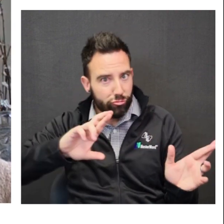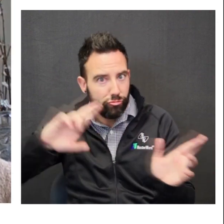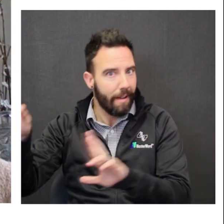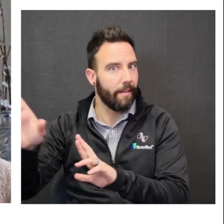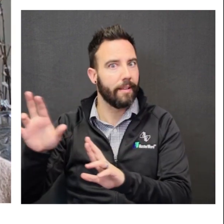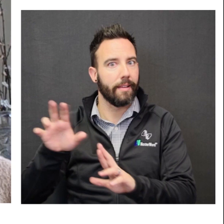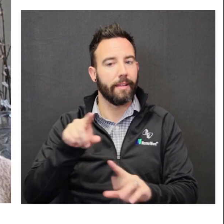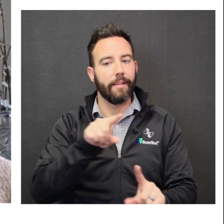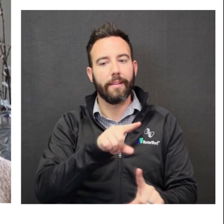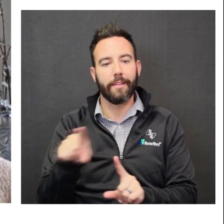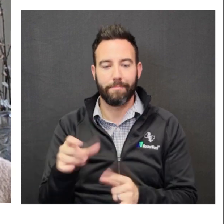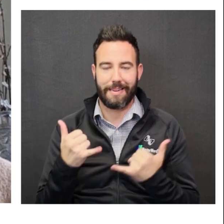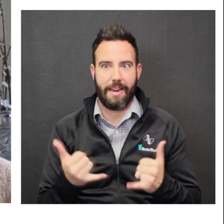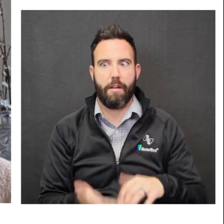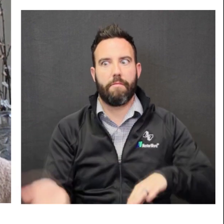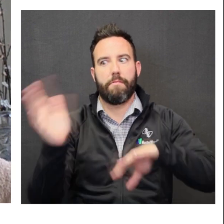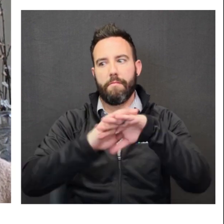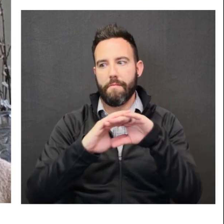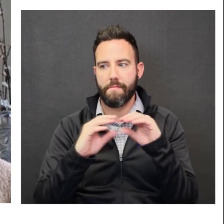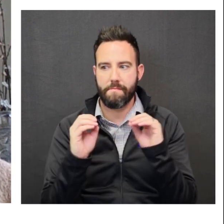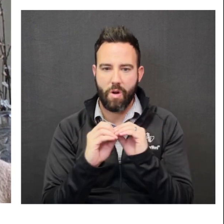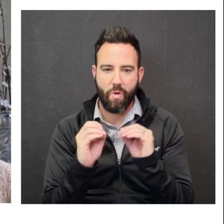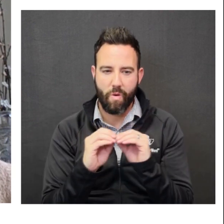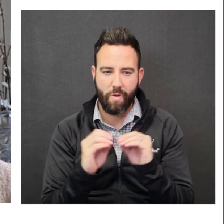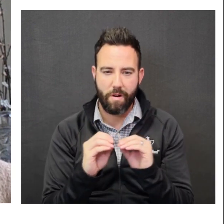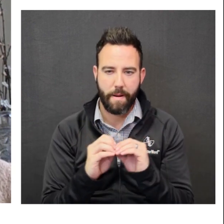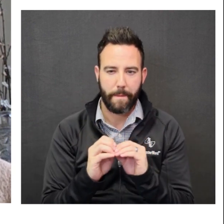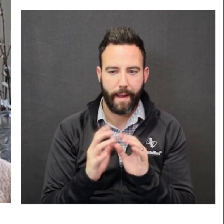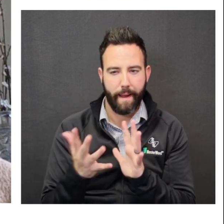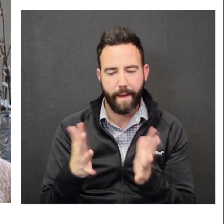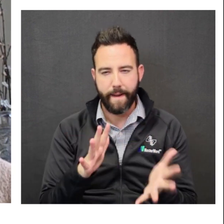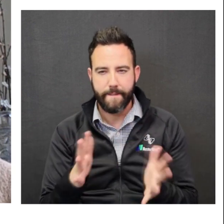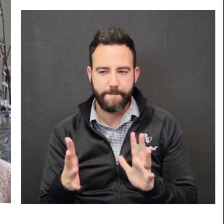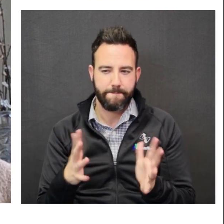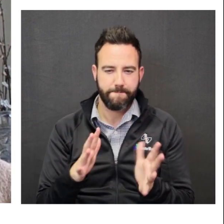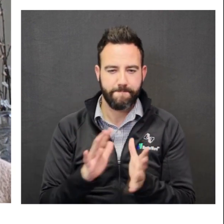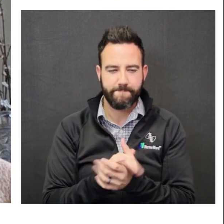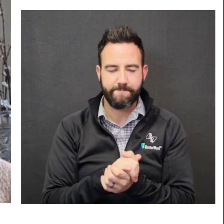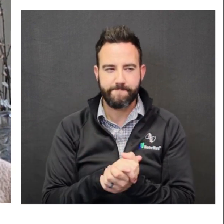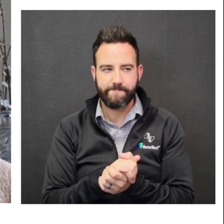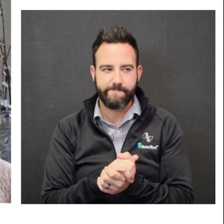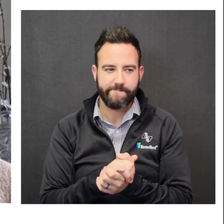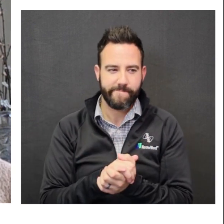and interpreters have been on boarded and I think there will be push back to let